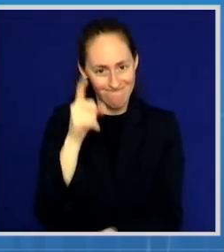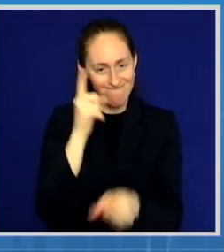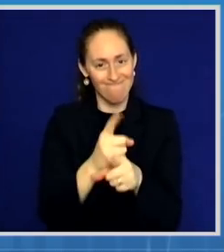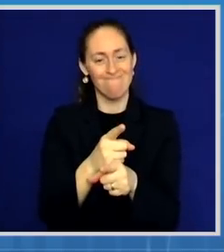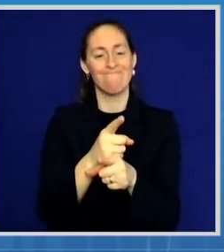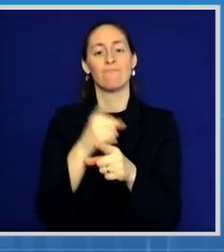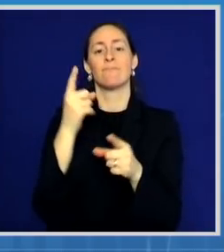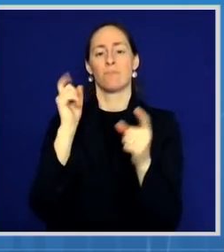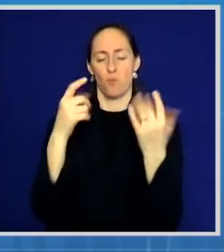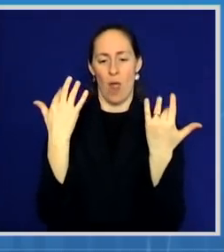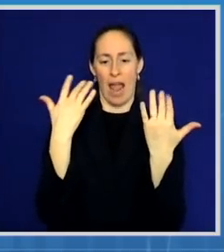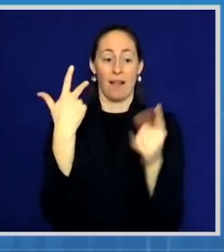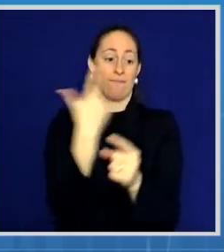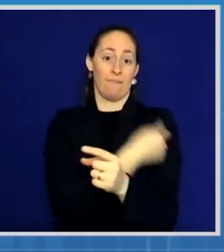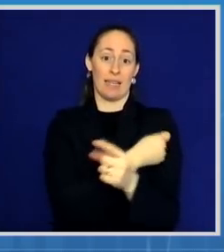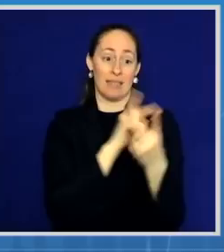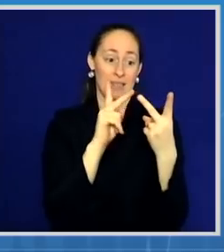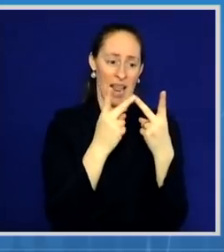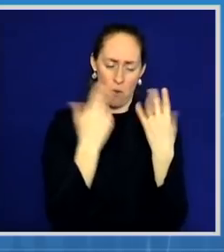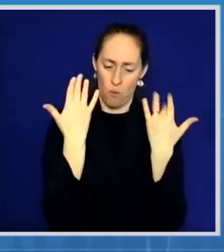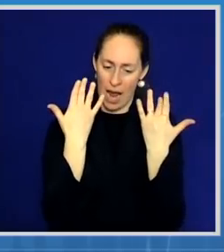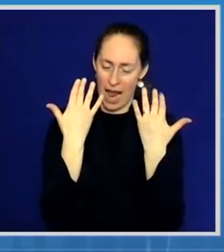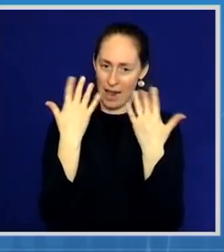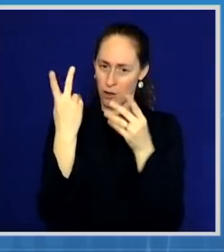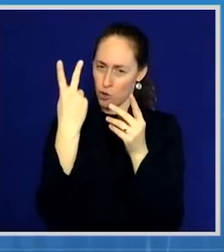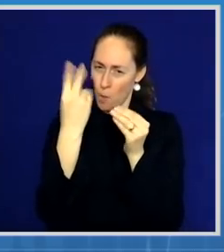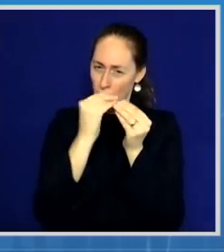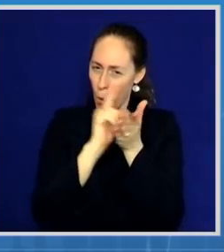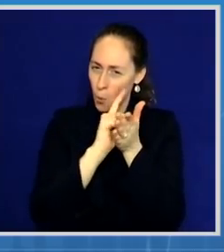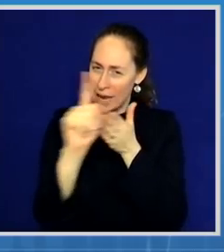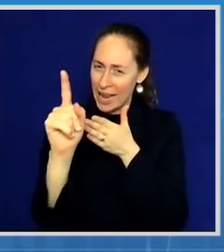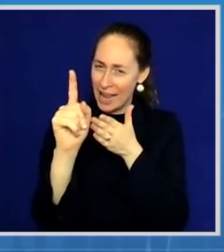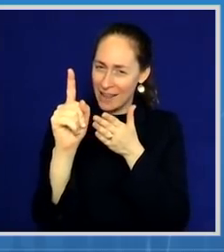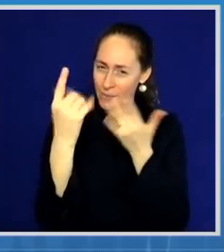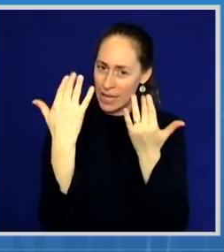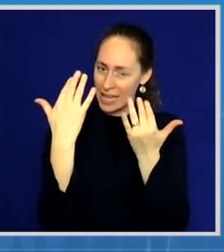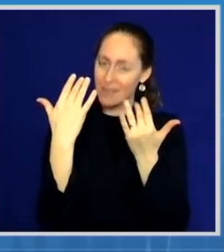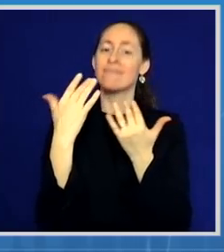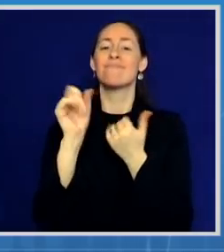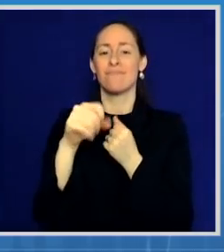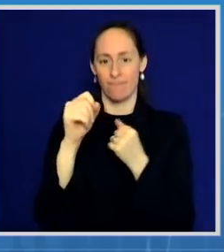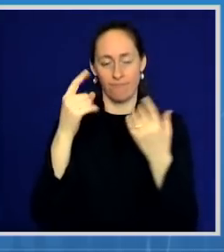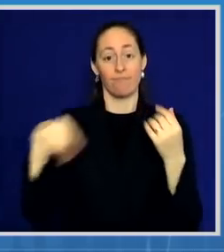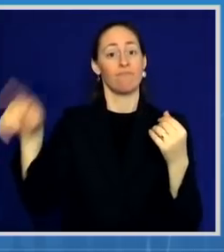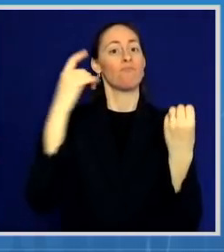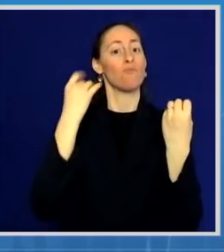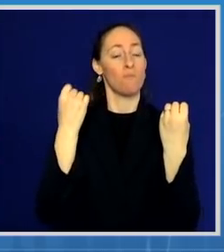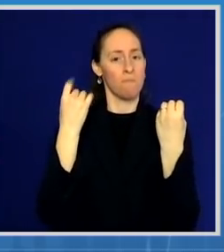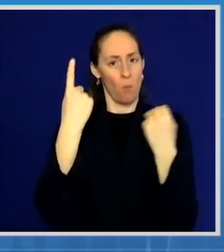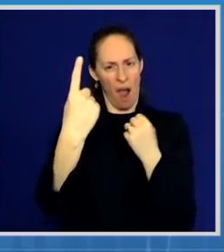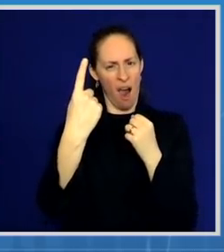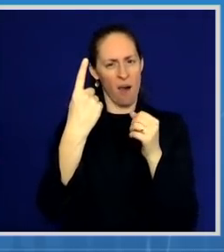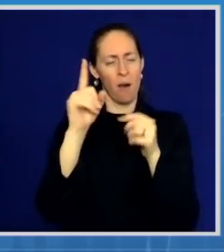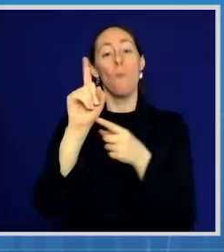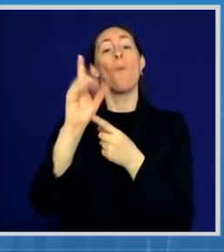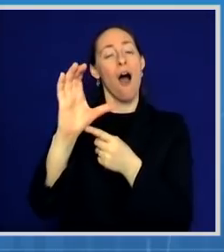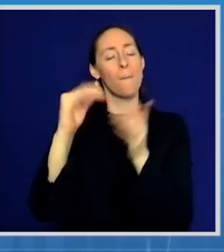have received their second shot if they're on a two shot regimen or their one shot of their on the J&J regimen. The Press: Thank you.